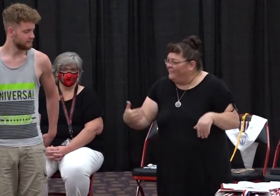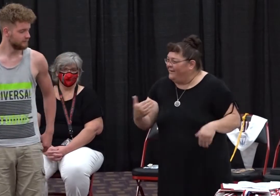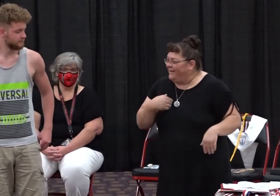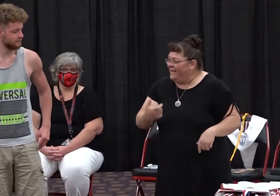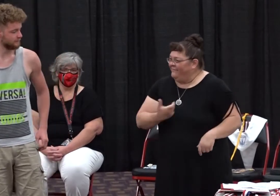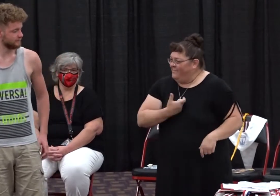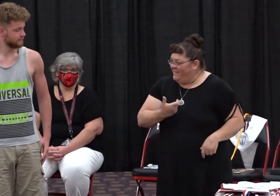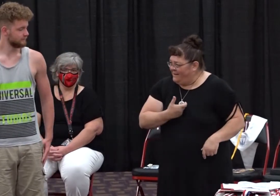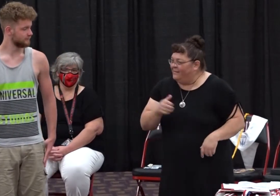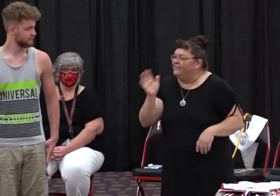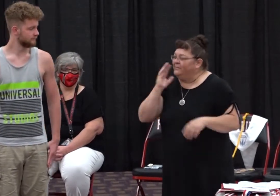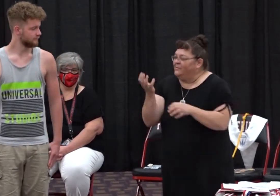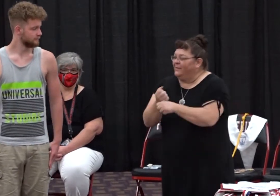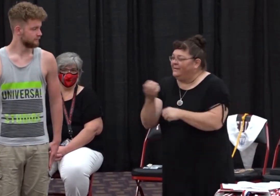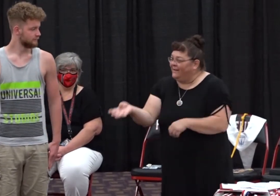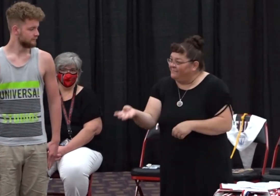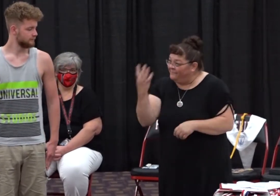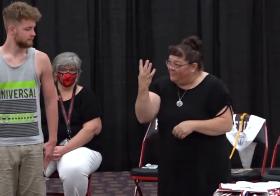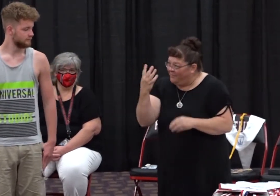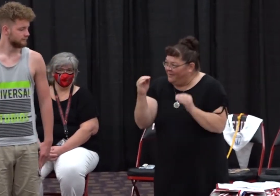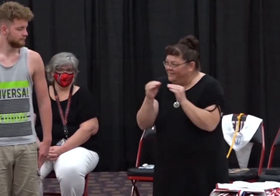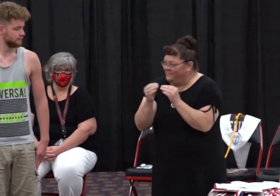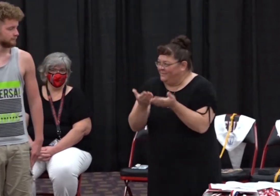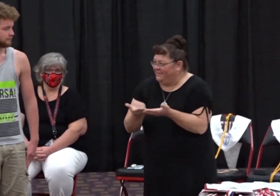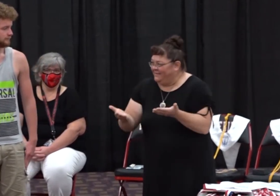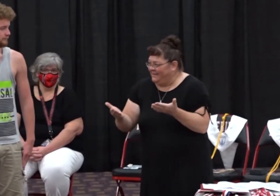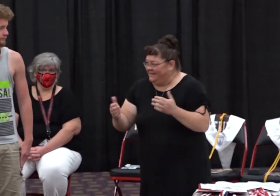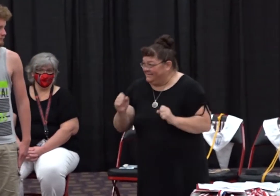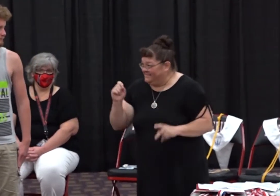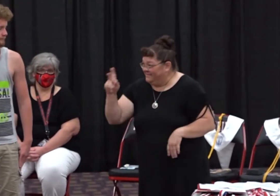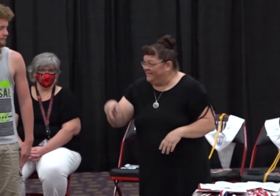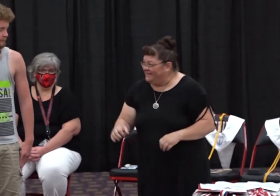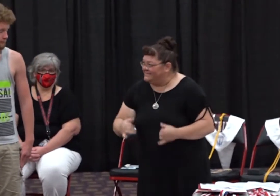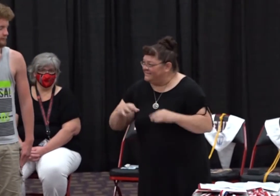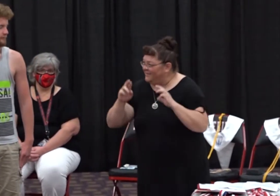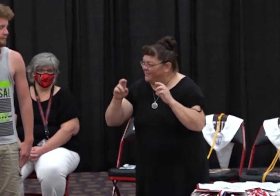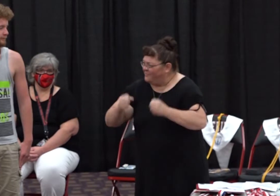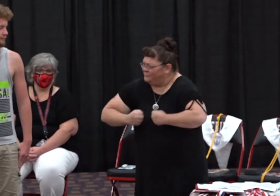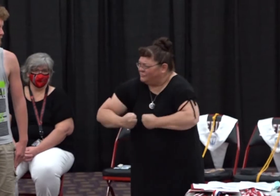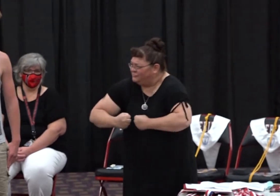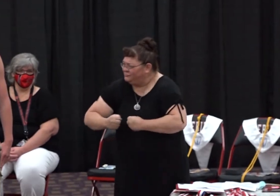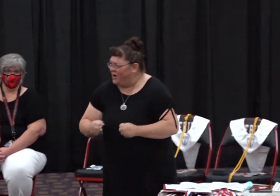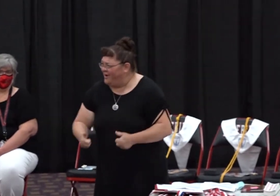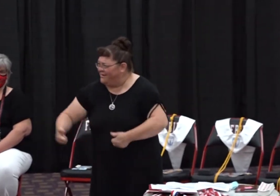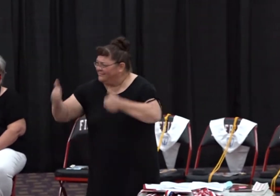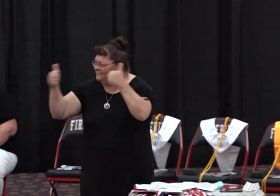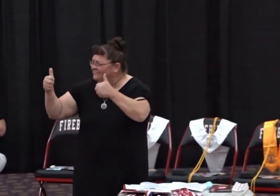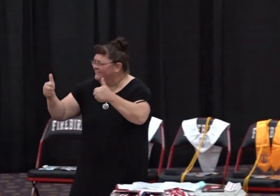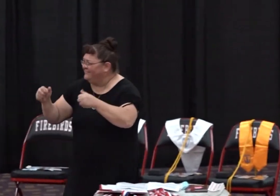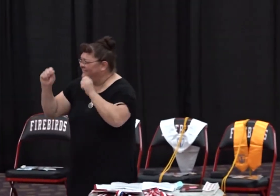You already have the white cord, you have your medallion. So you have four more things. Are you ready?!